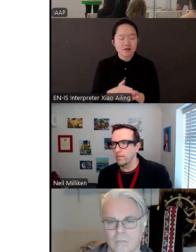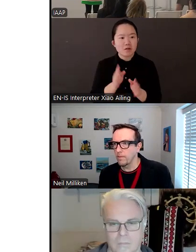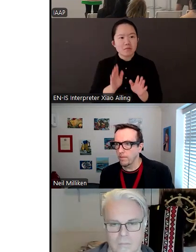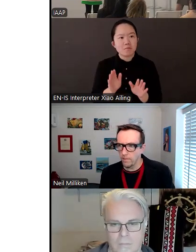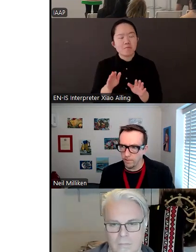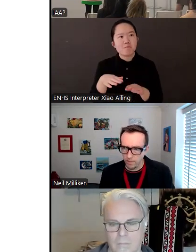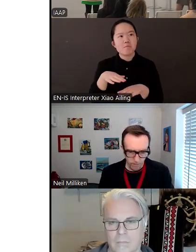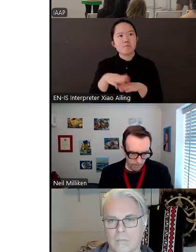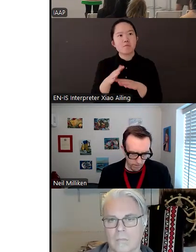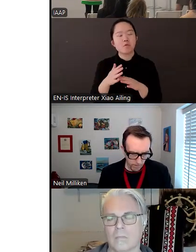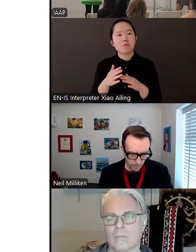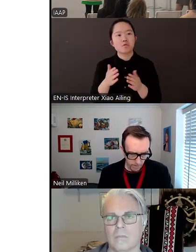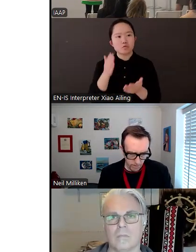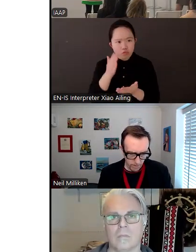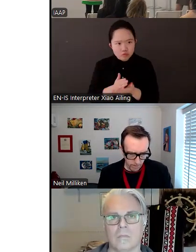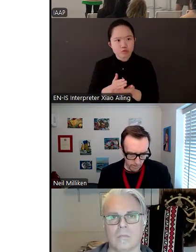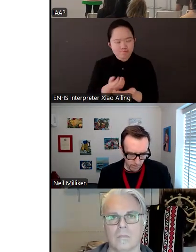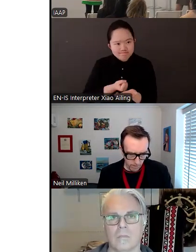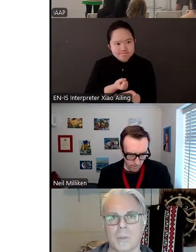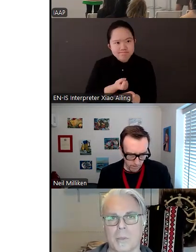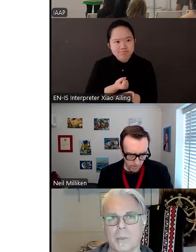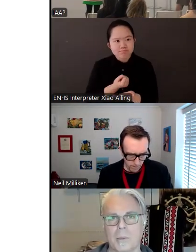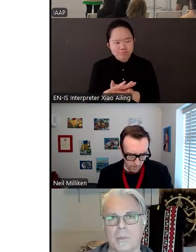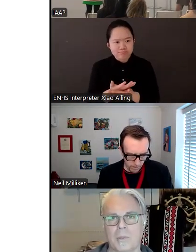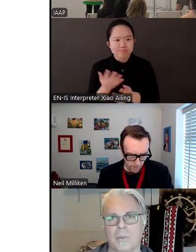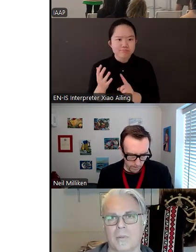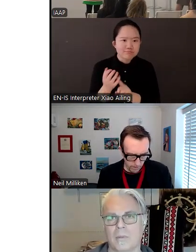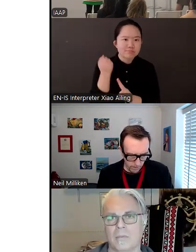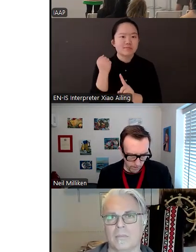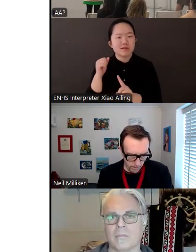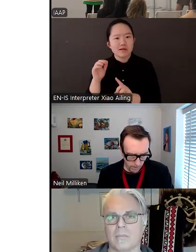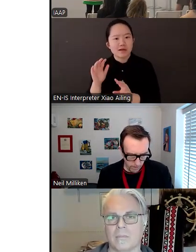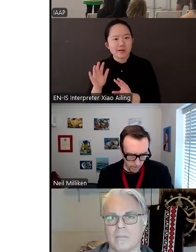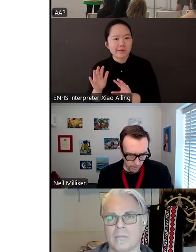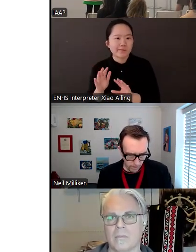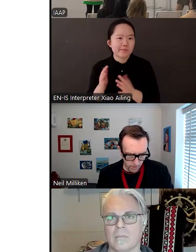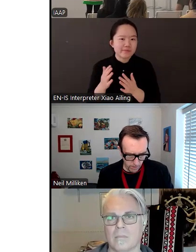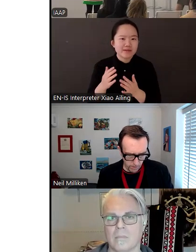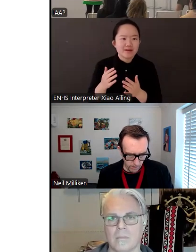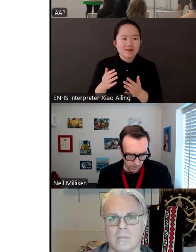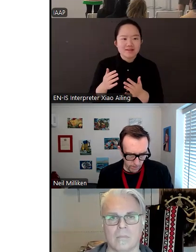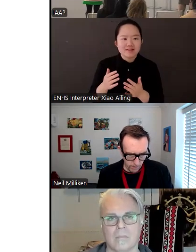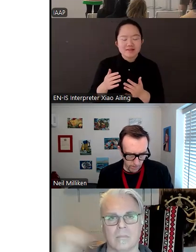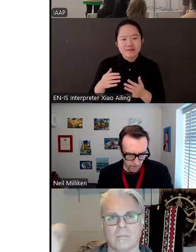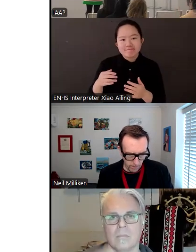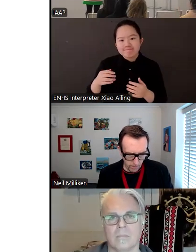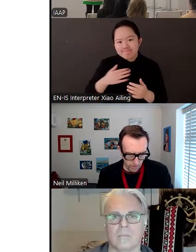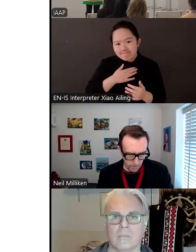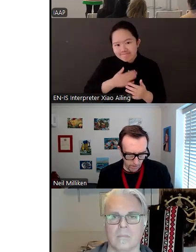And I don't necessarily know if I succeeded, like doing emancipatory research is always a big claim to make, but trying to make a community and trying to,